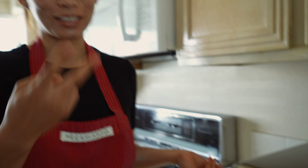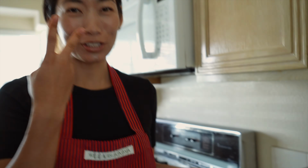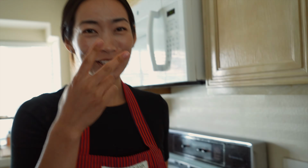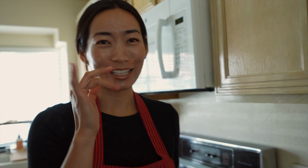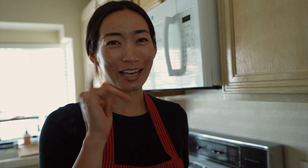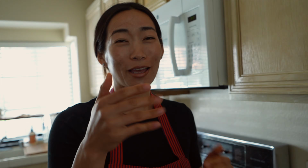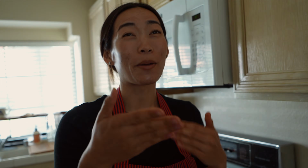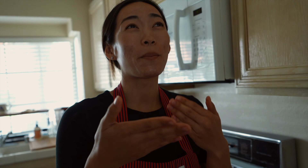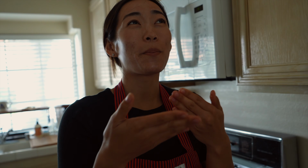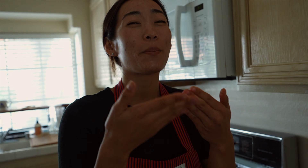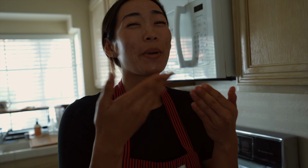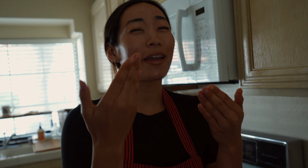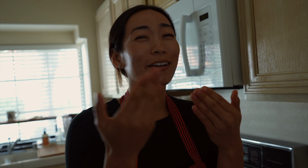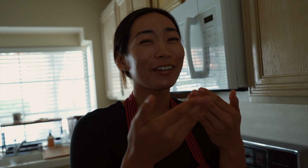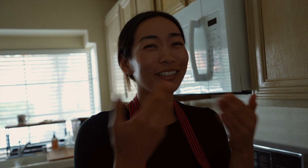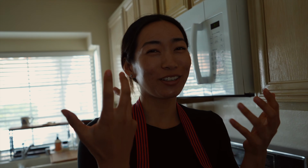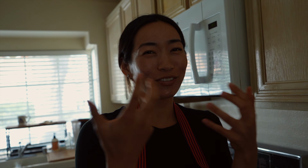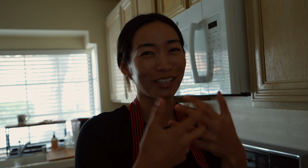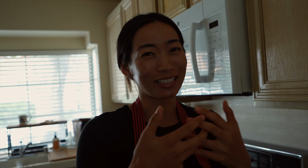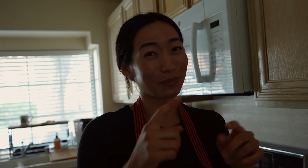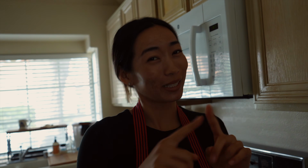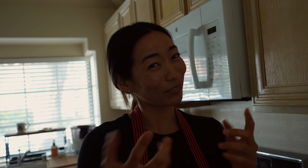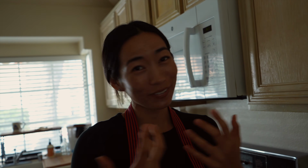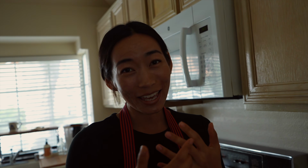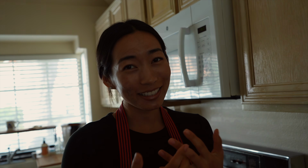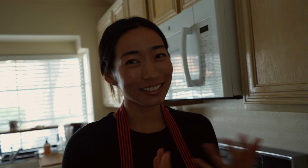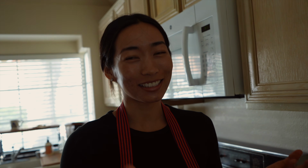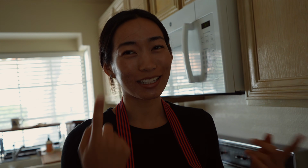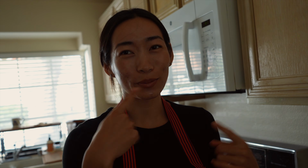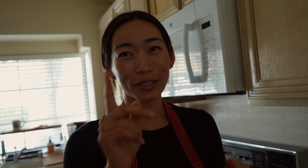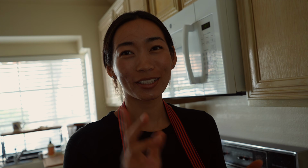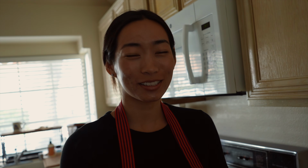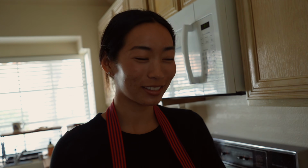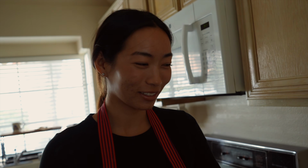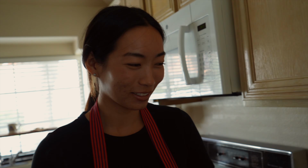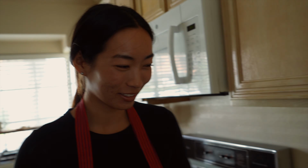E:you see that it barely fits but it fits and it works